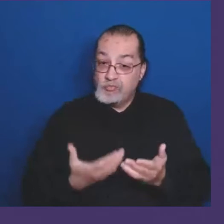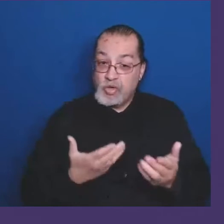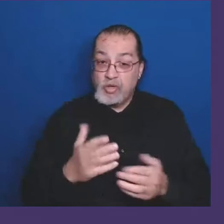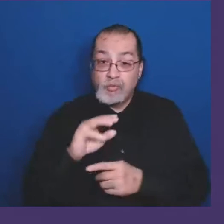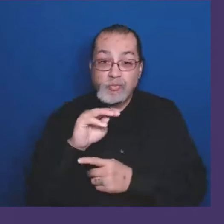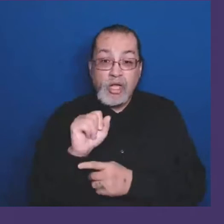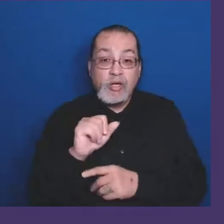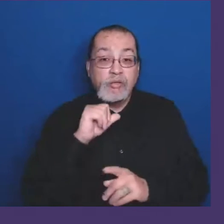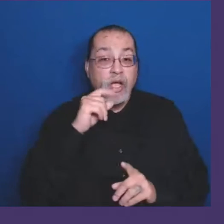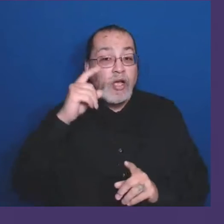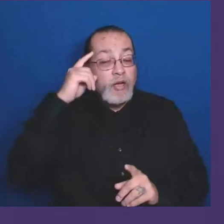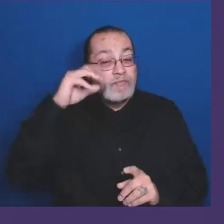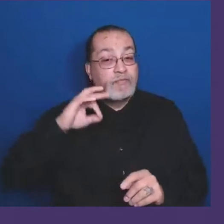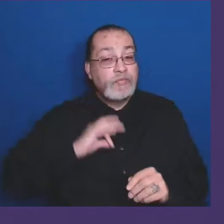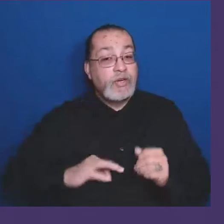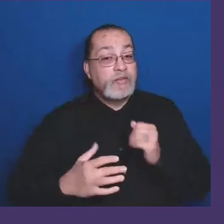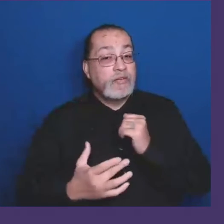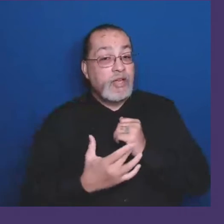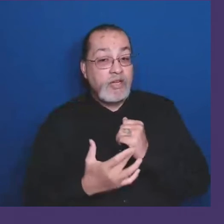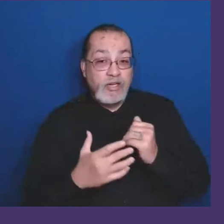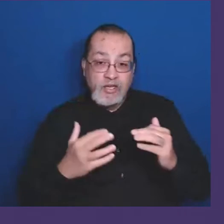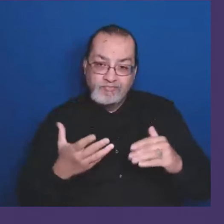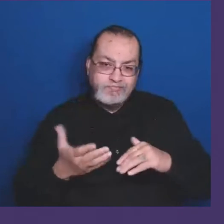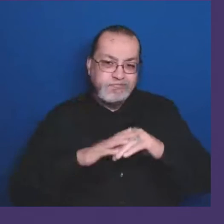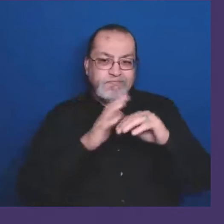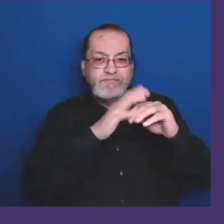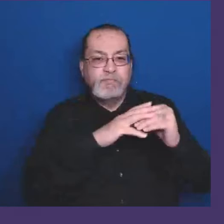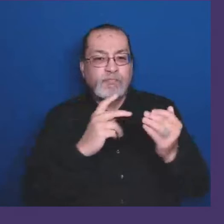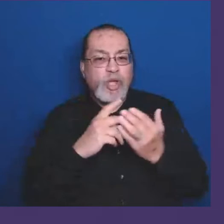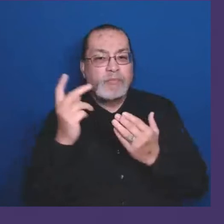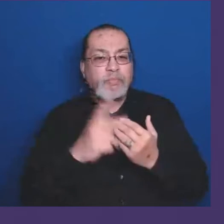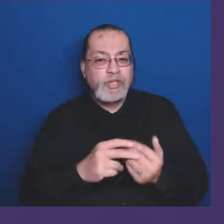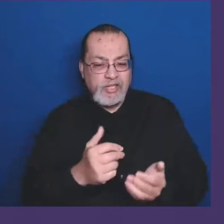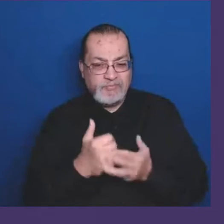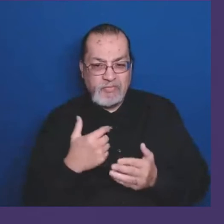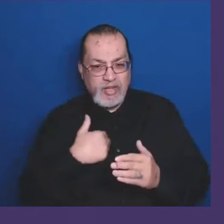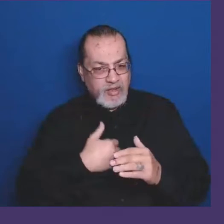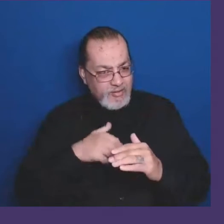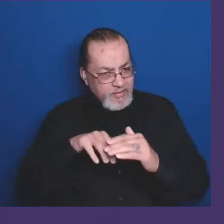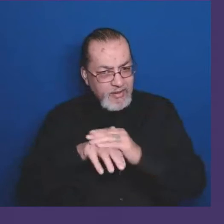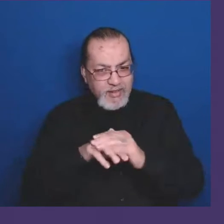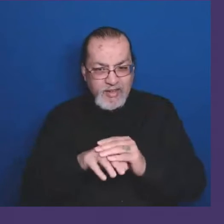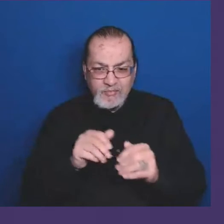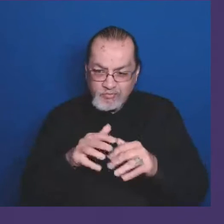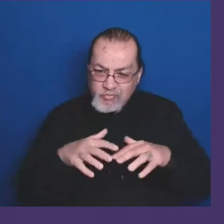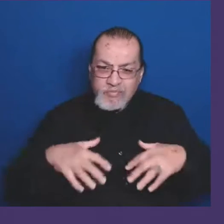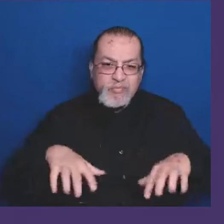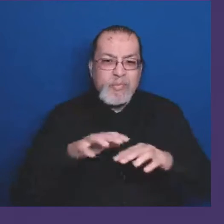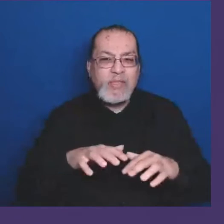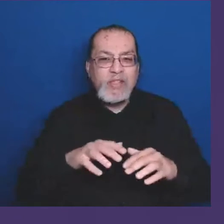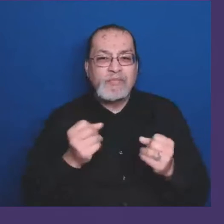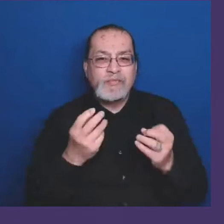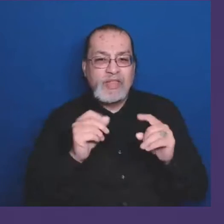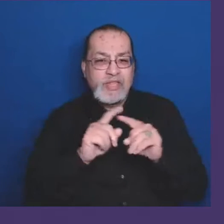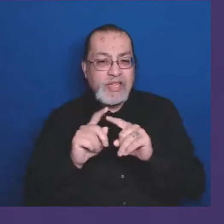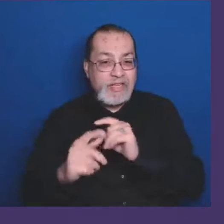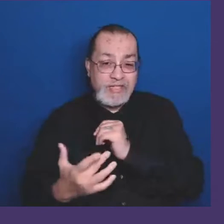a world of tech in an affordable way. We built a partnership with the Oaks Specialists College, which is also one of our member